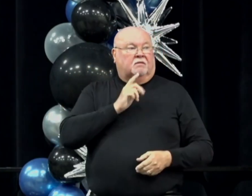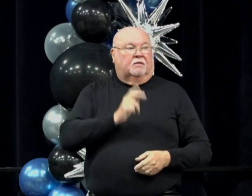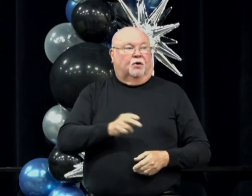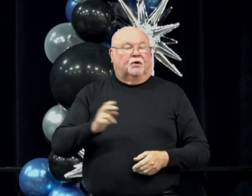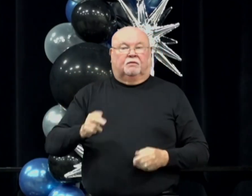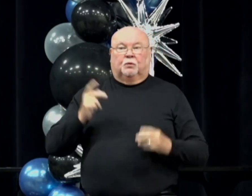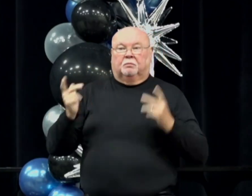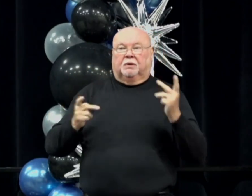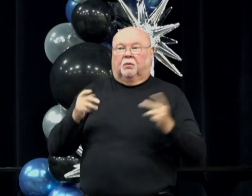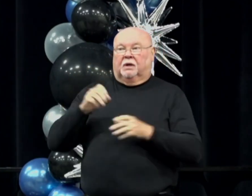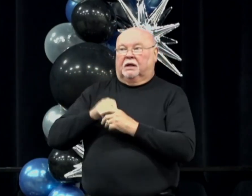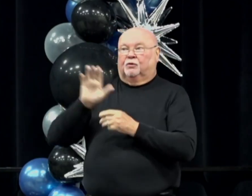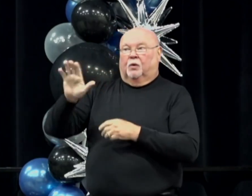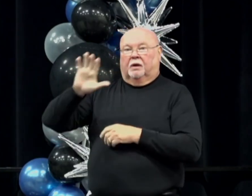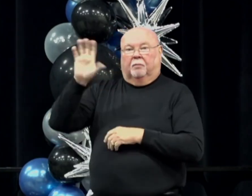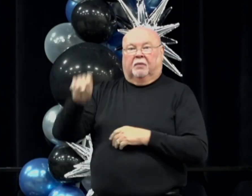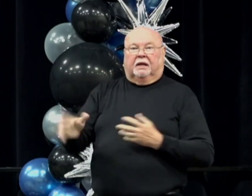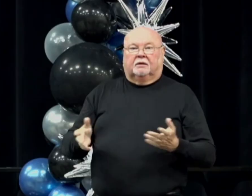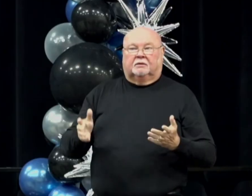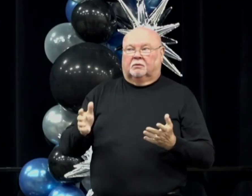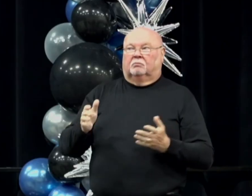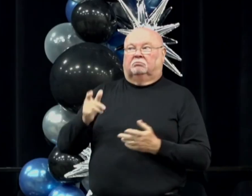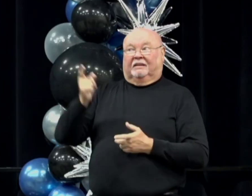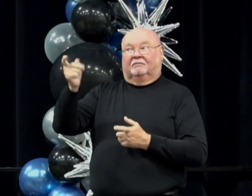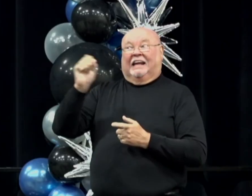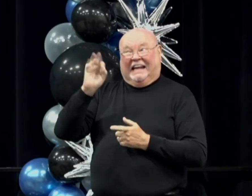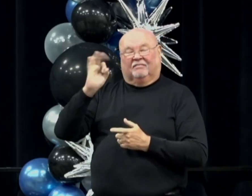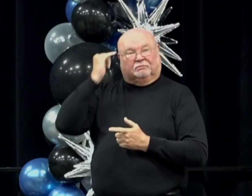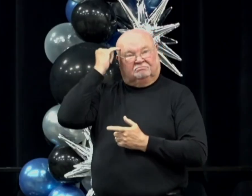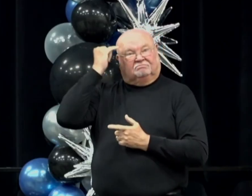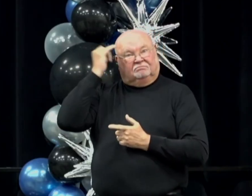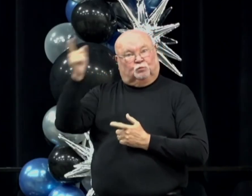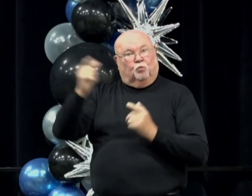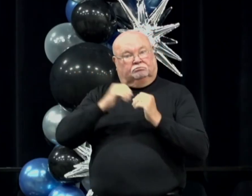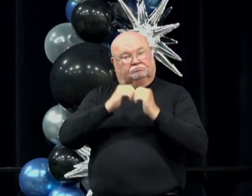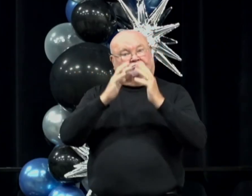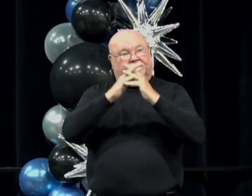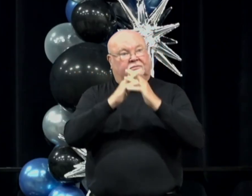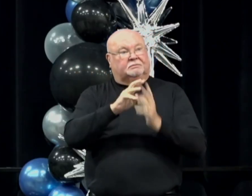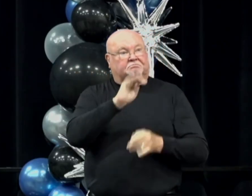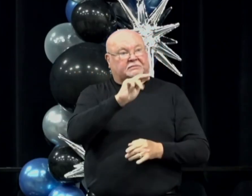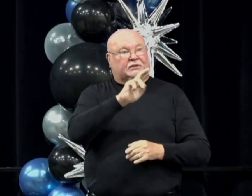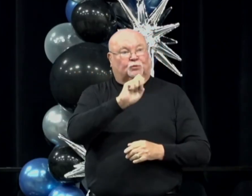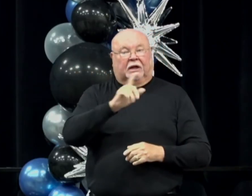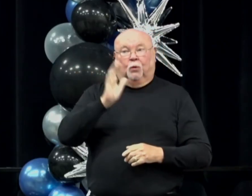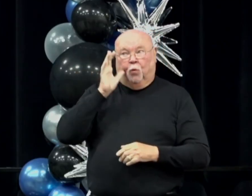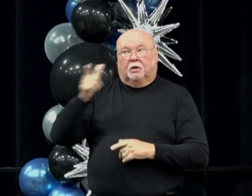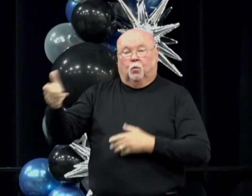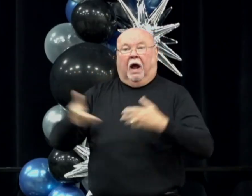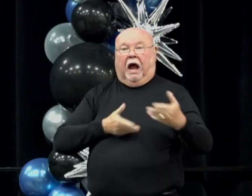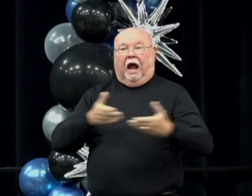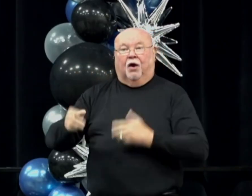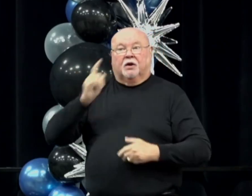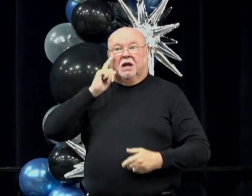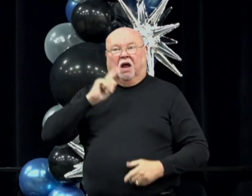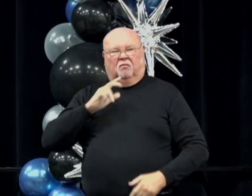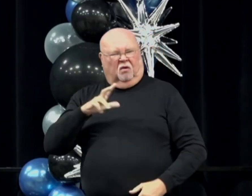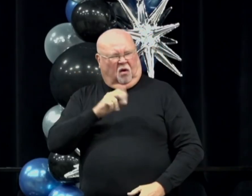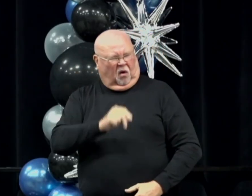hard of hearing people? If you establish a relay service in Minnesota, will you hire Deaf people?”